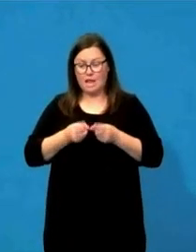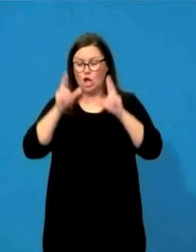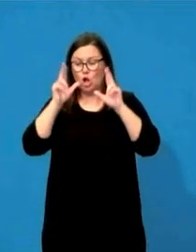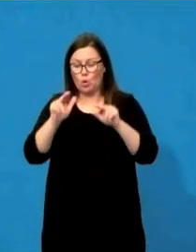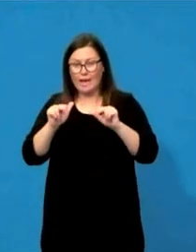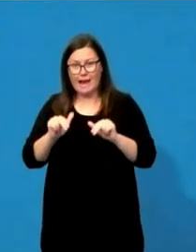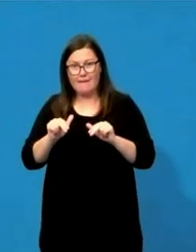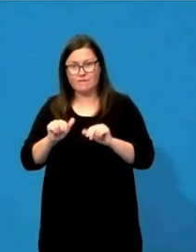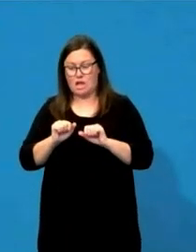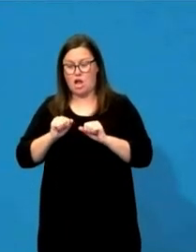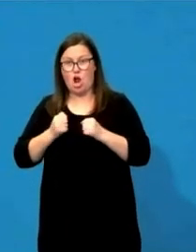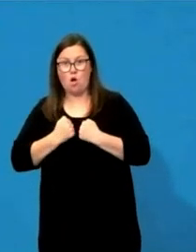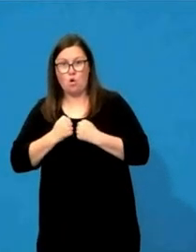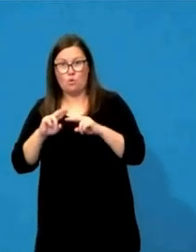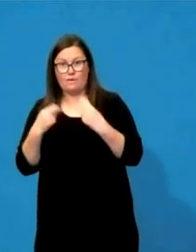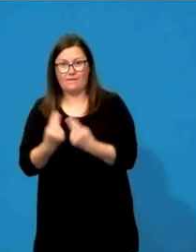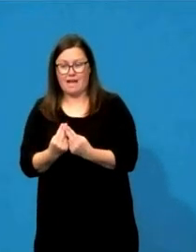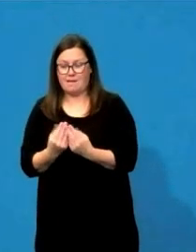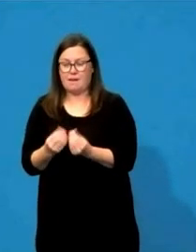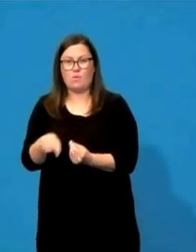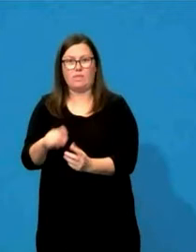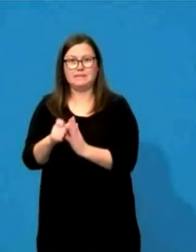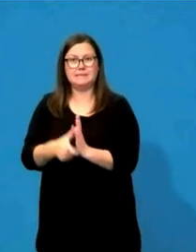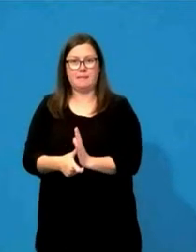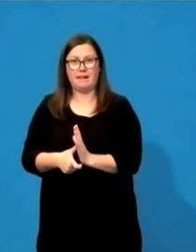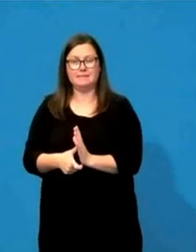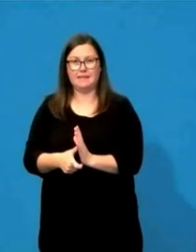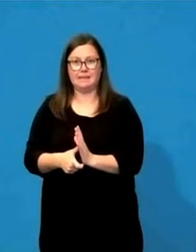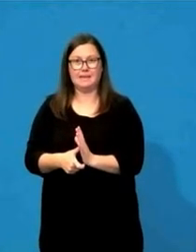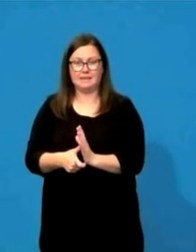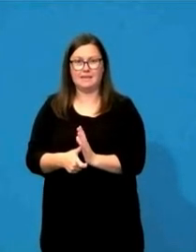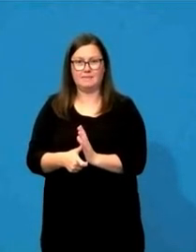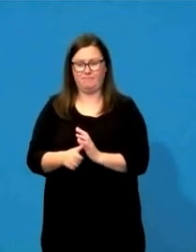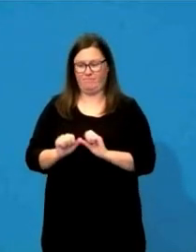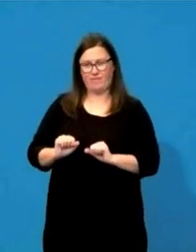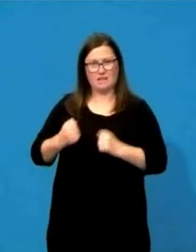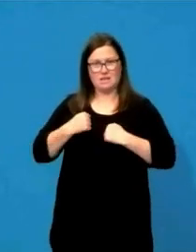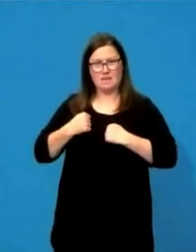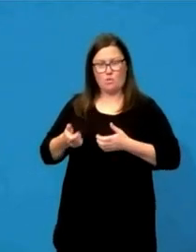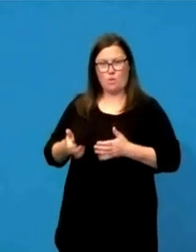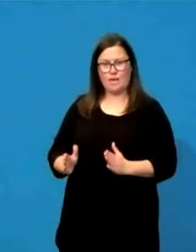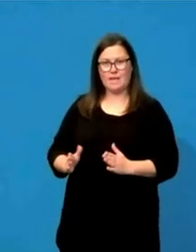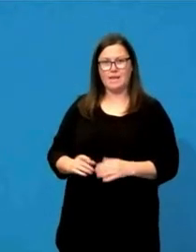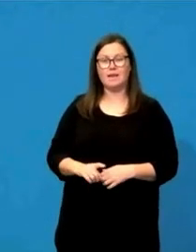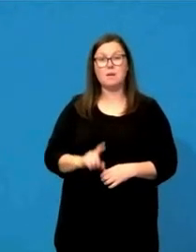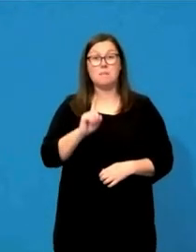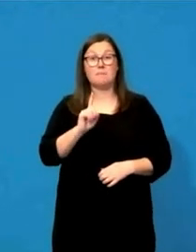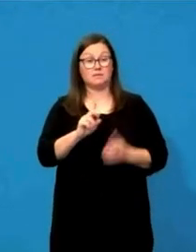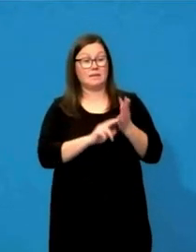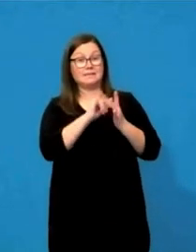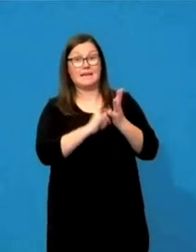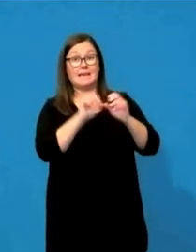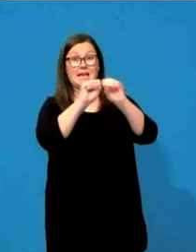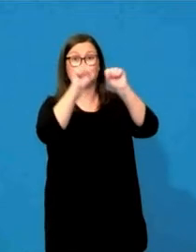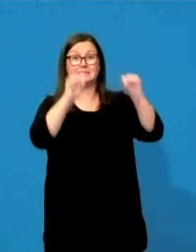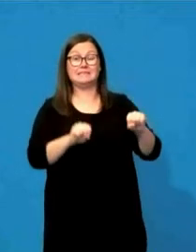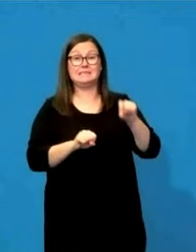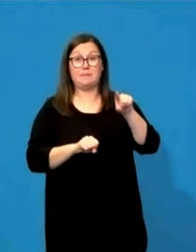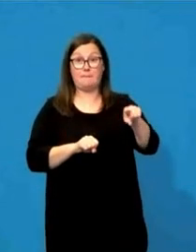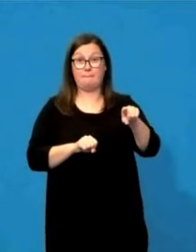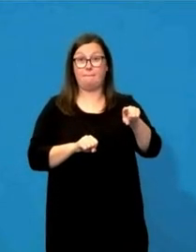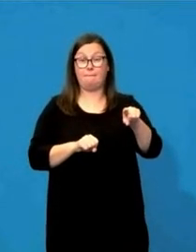a disability. But in the current system, those families cannot be paid to do the